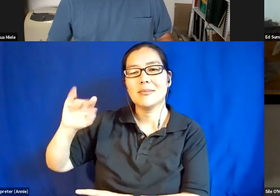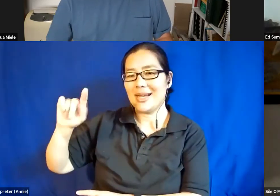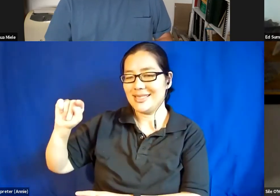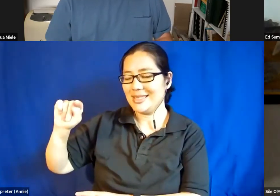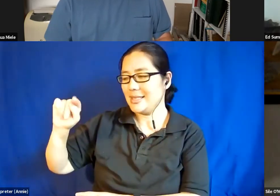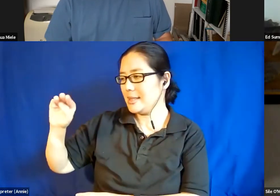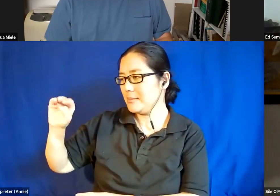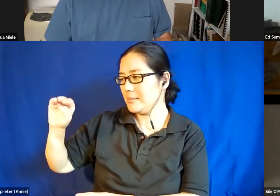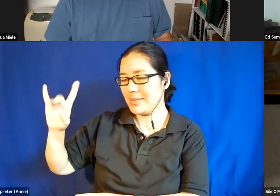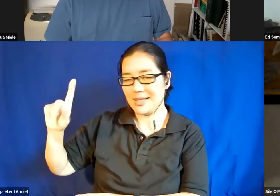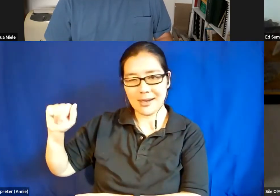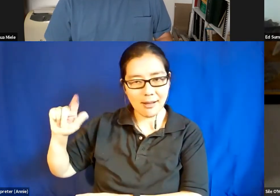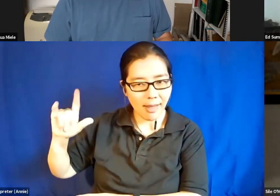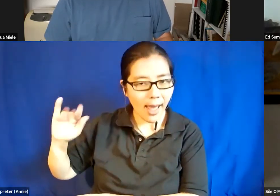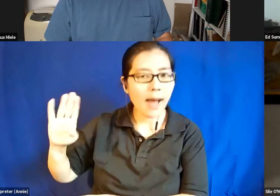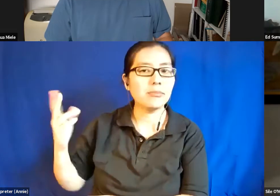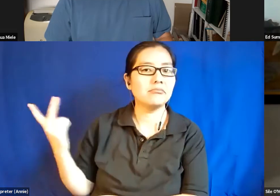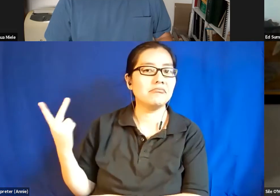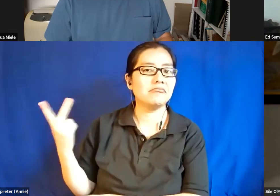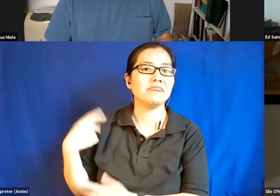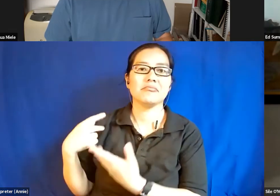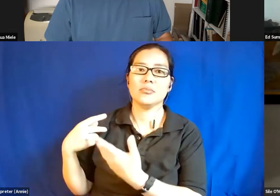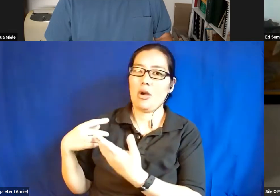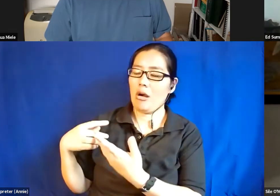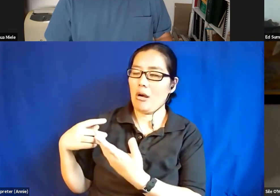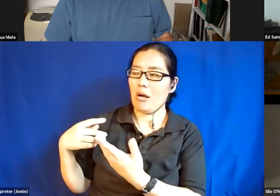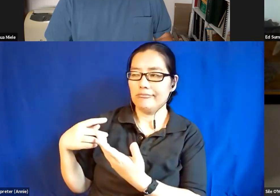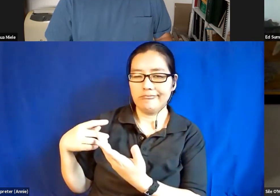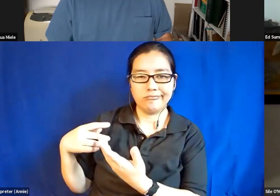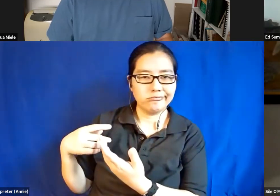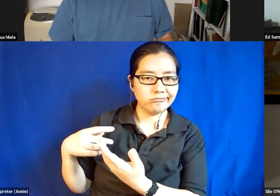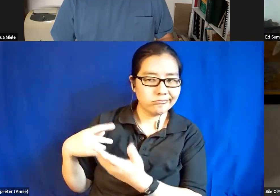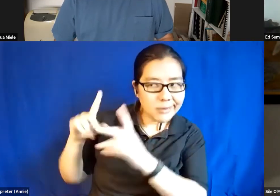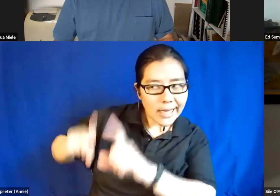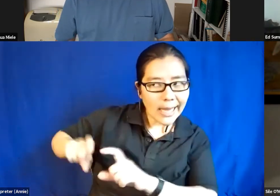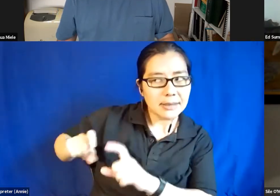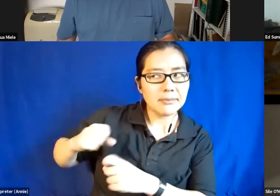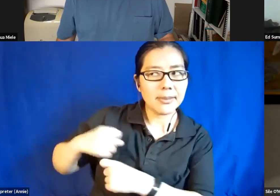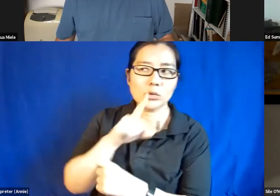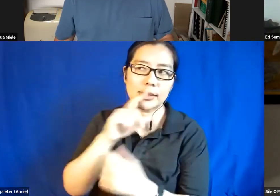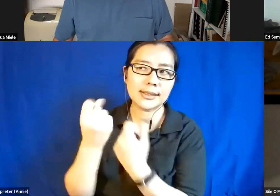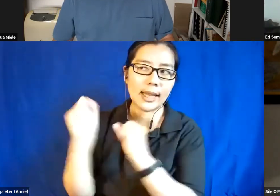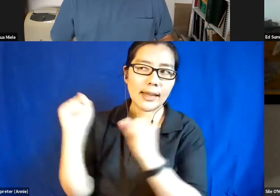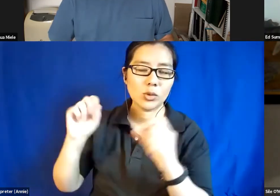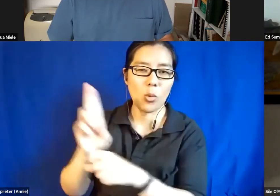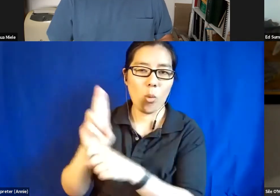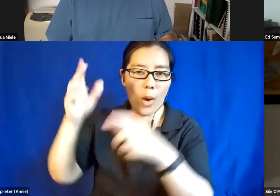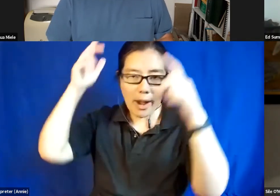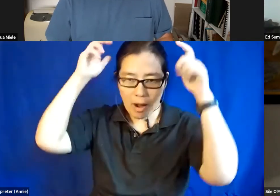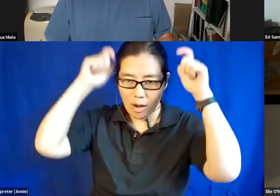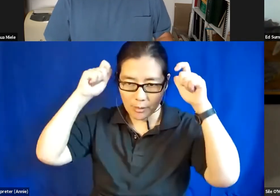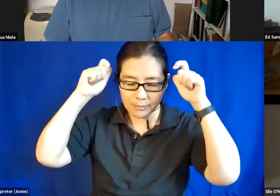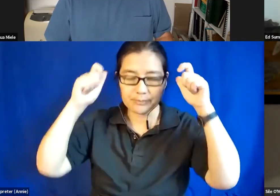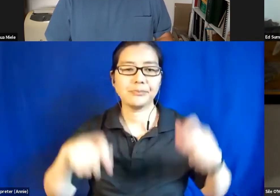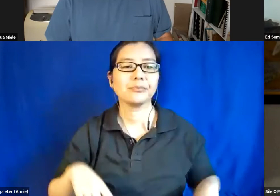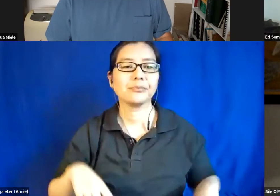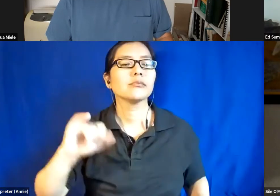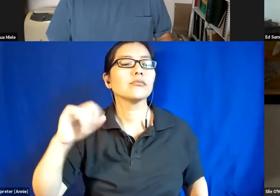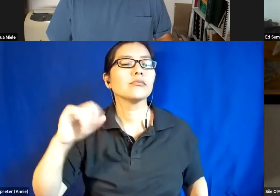making sure it's safe to wear and it will be going. >>>: When you put on this helmet and you